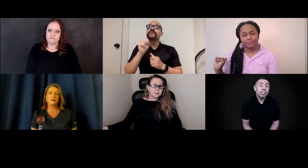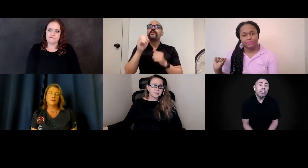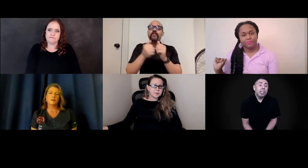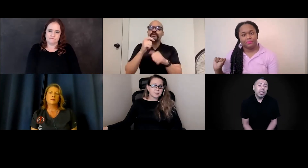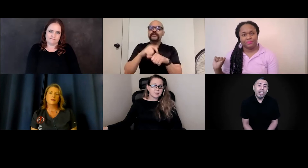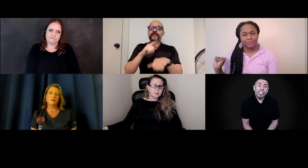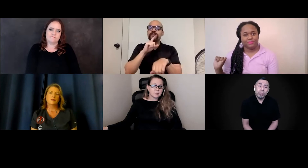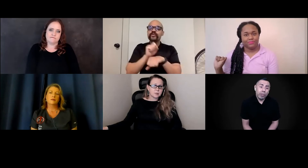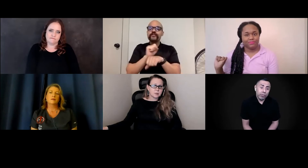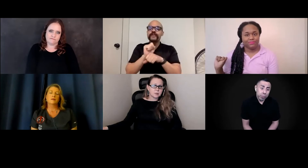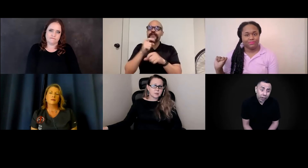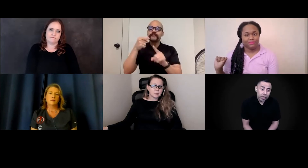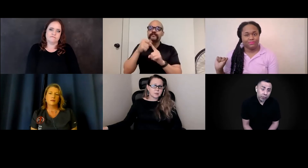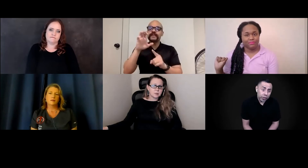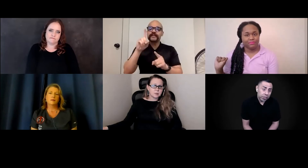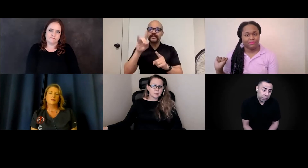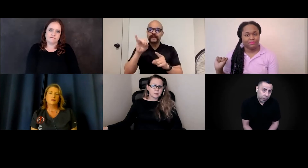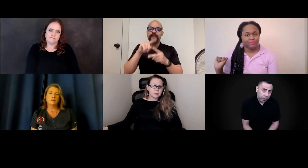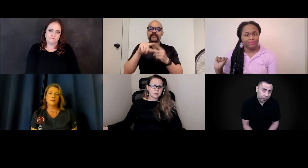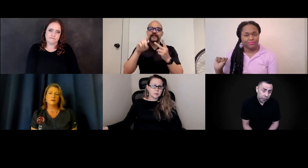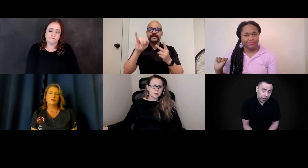We do ask a client's preference first.